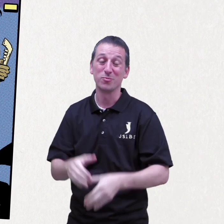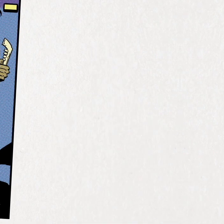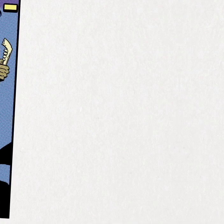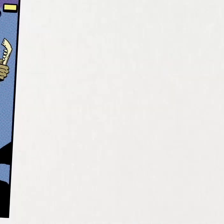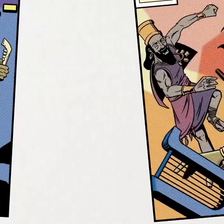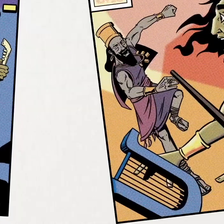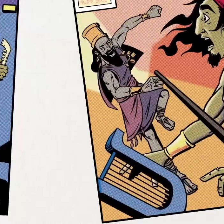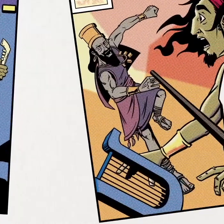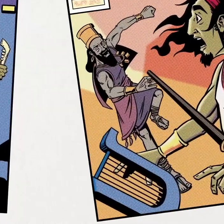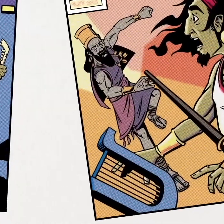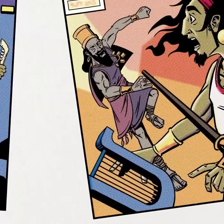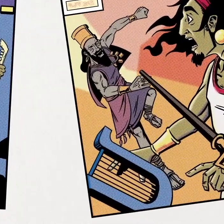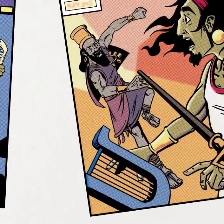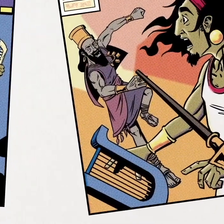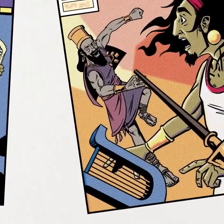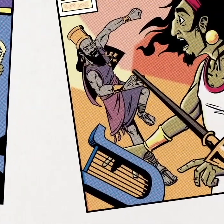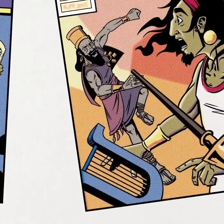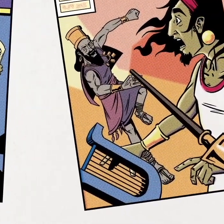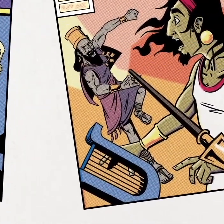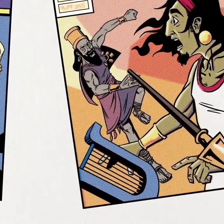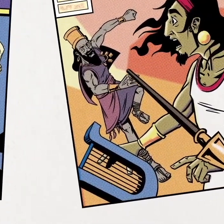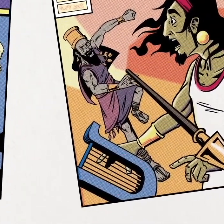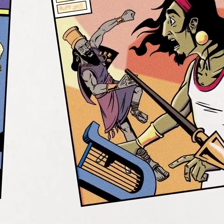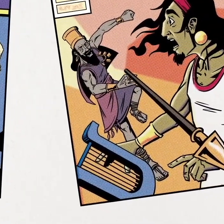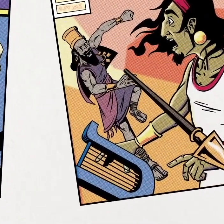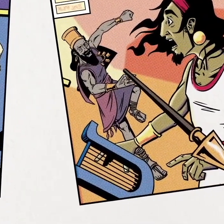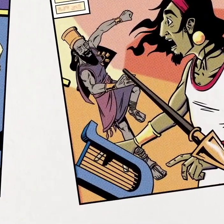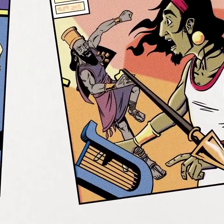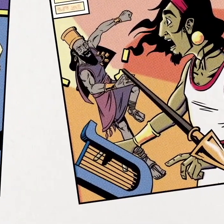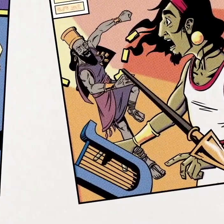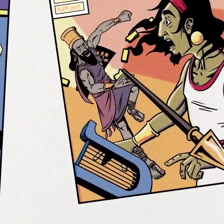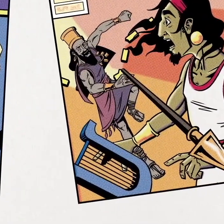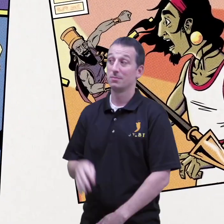Jon: And there are many movements within the story of the Bible.